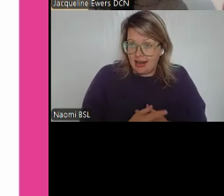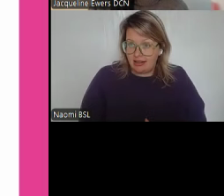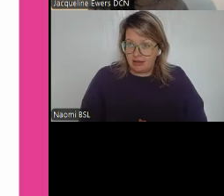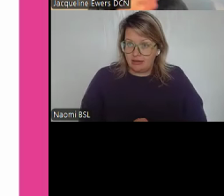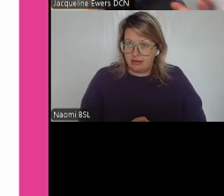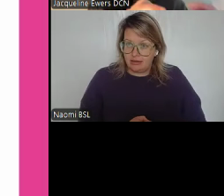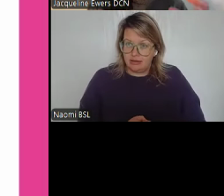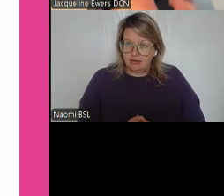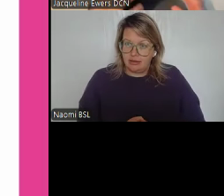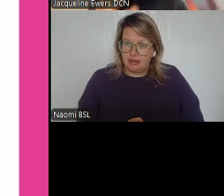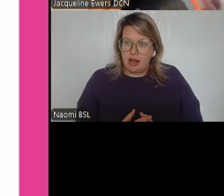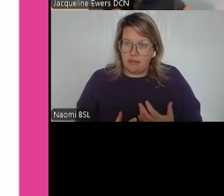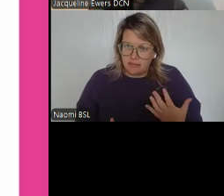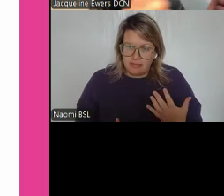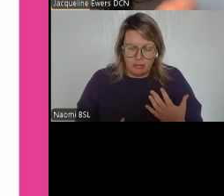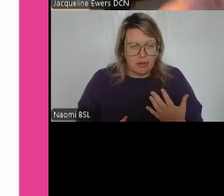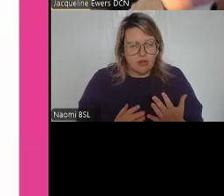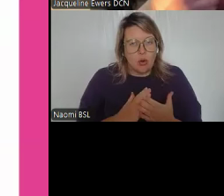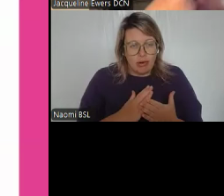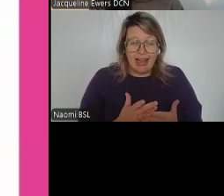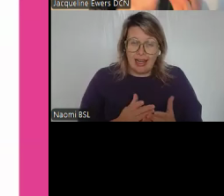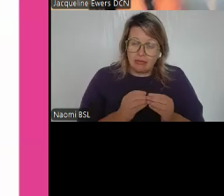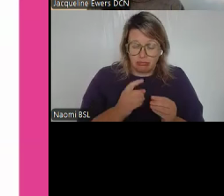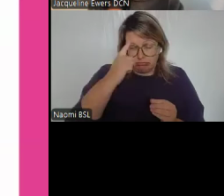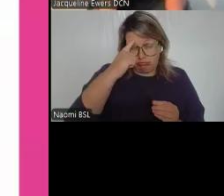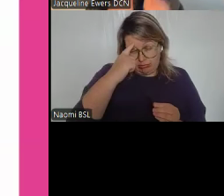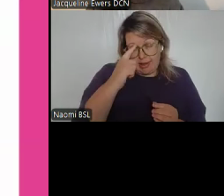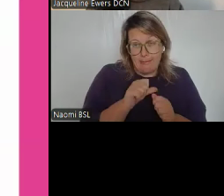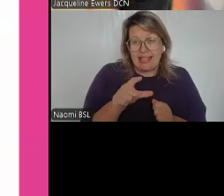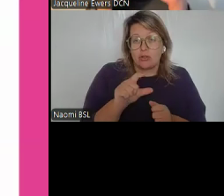It's in your interest to try and keep them within that funnel,